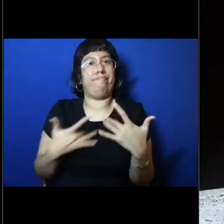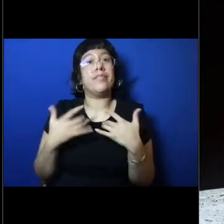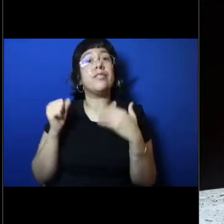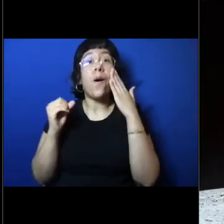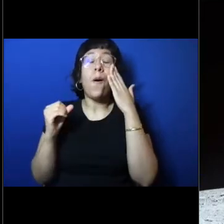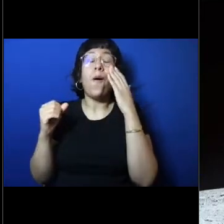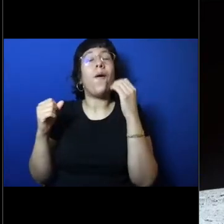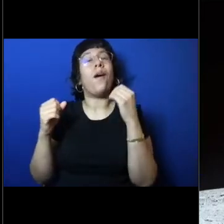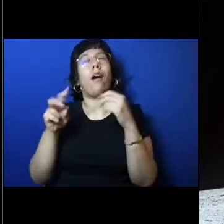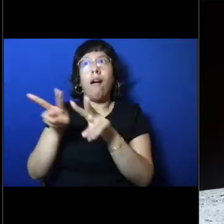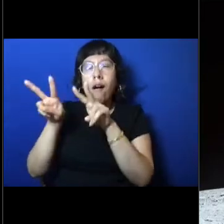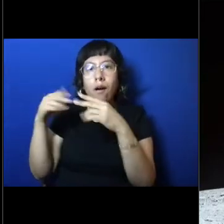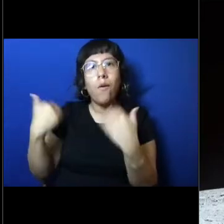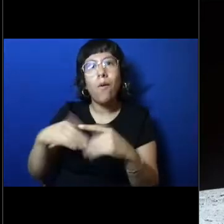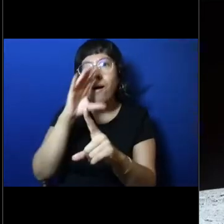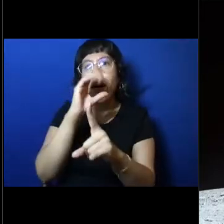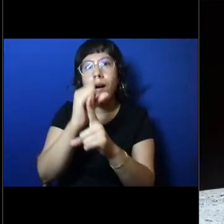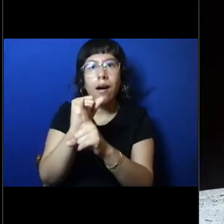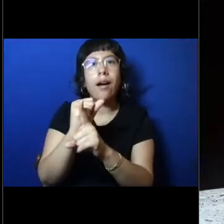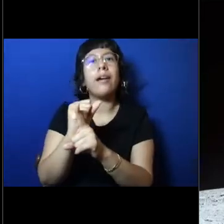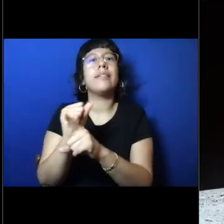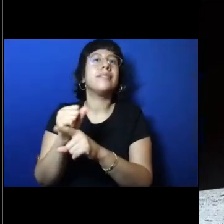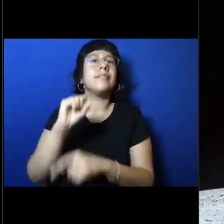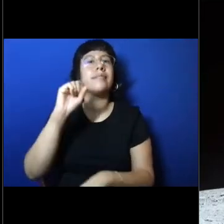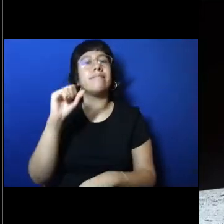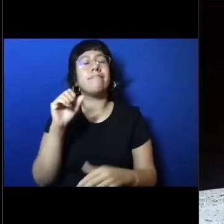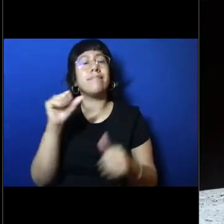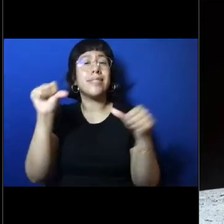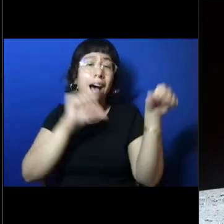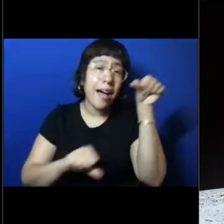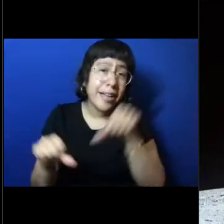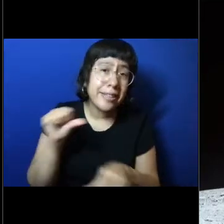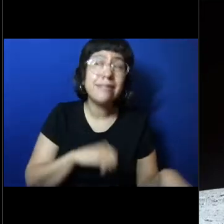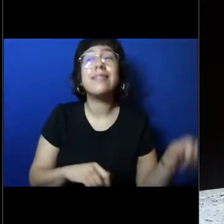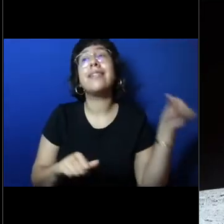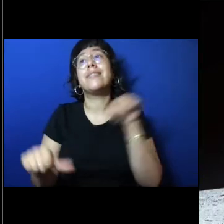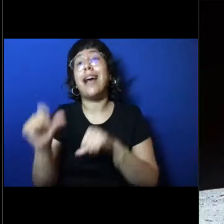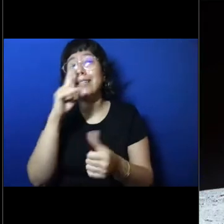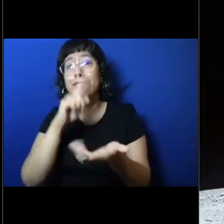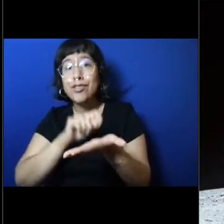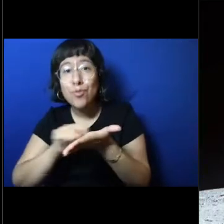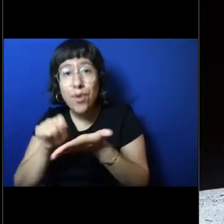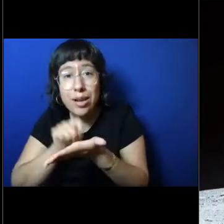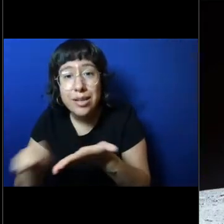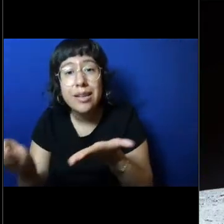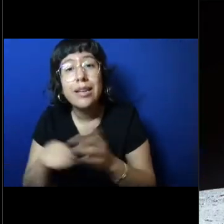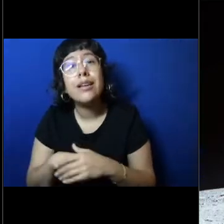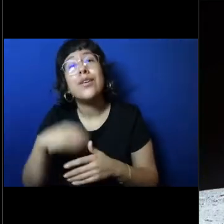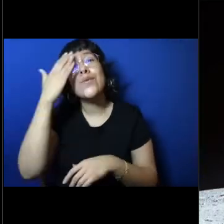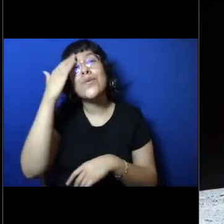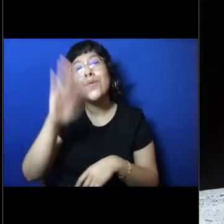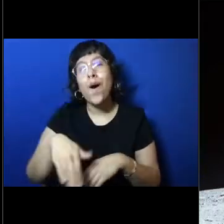I got really sucked into science, all things science and science fiction. A lot of you know Star Trek and Star Wars